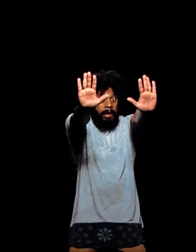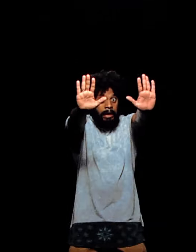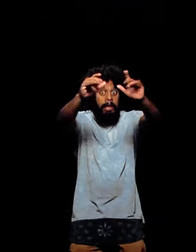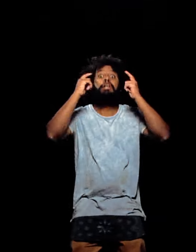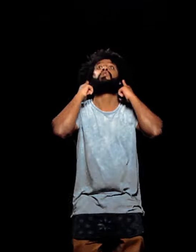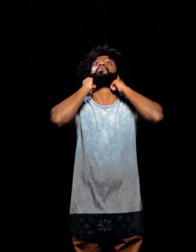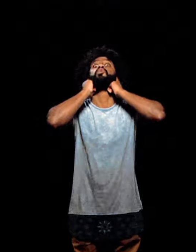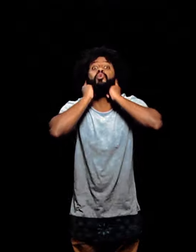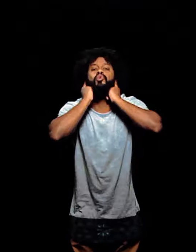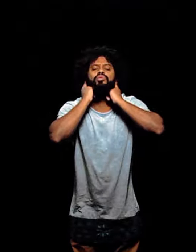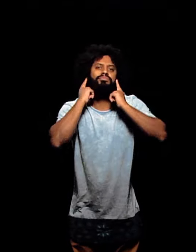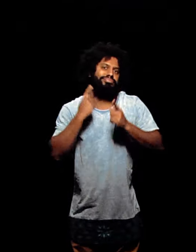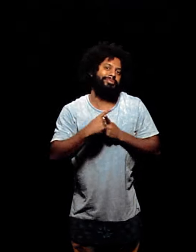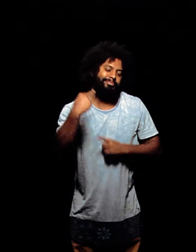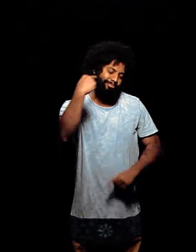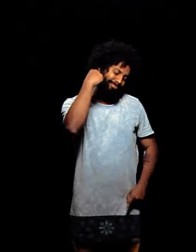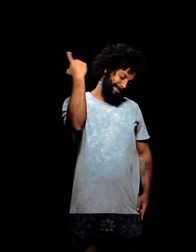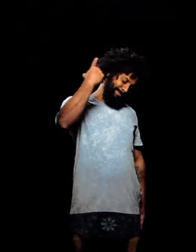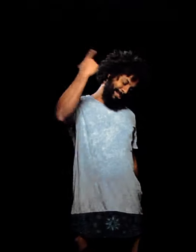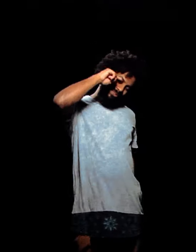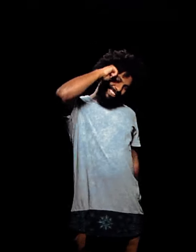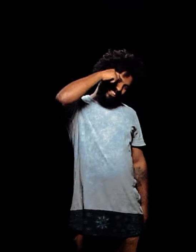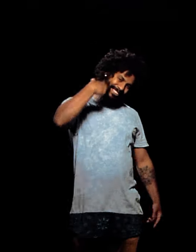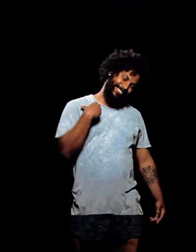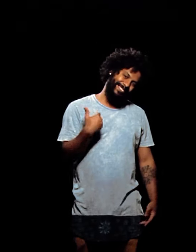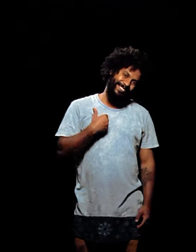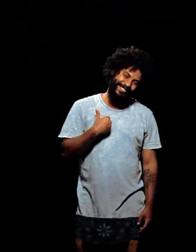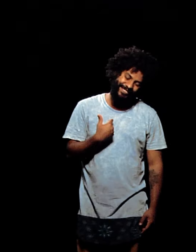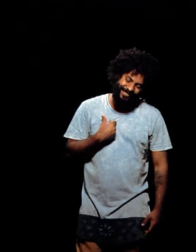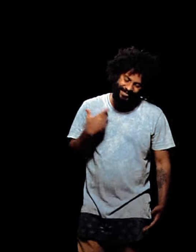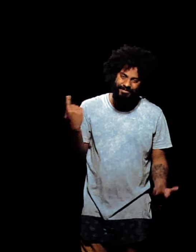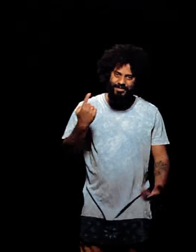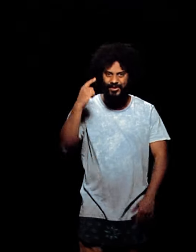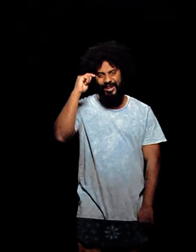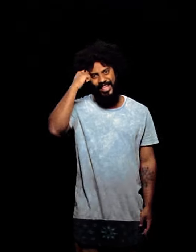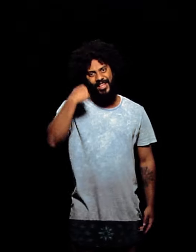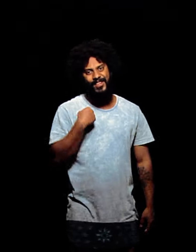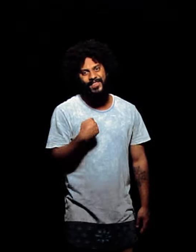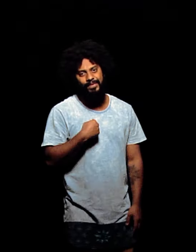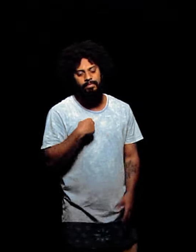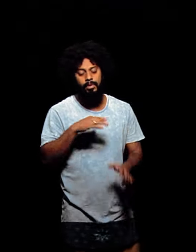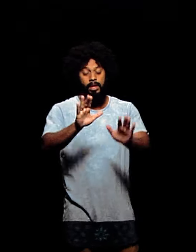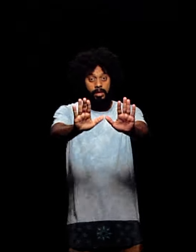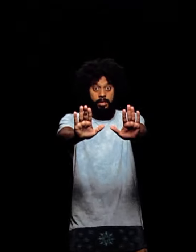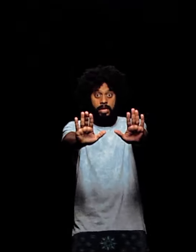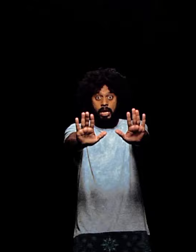I was trying to warn them that I'm deaf, but today I know they pointed the gun at me because I'm black. That is what they see first.